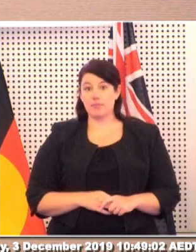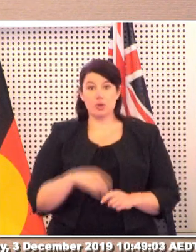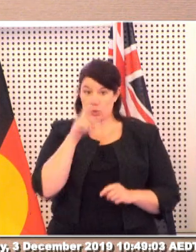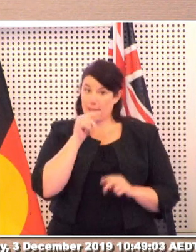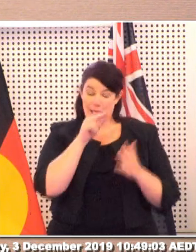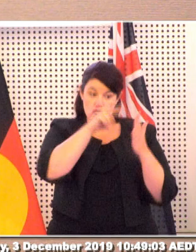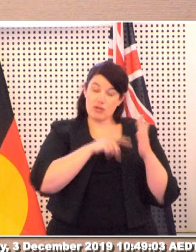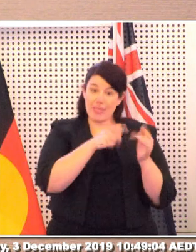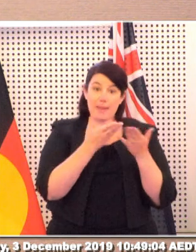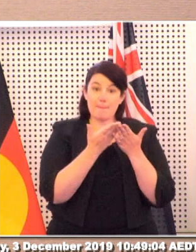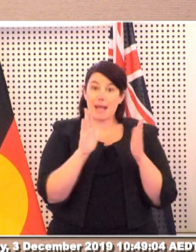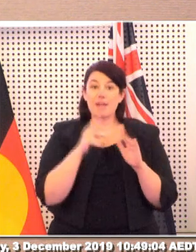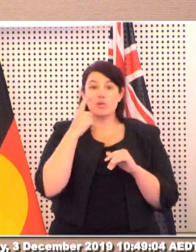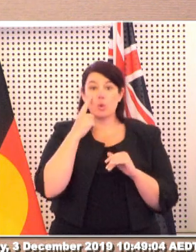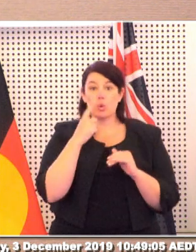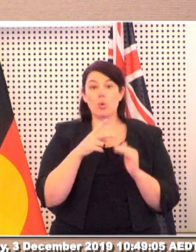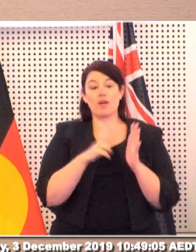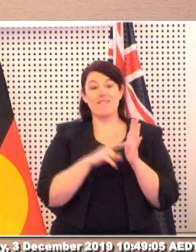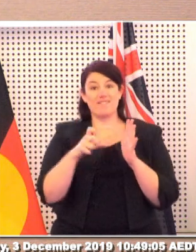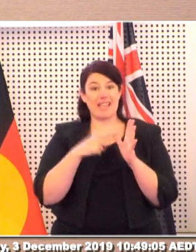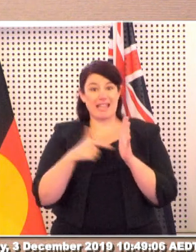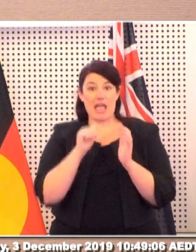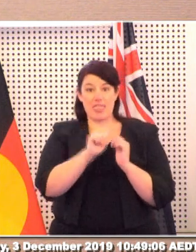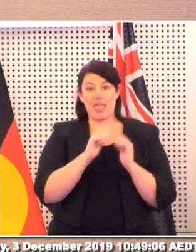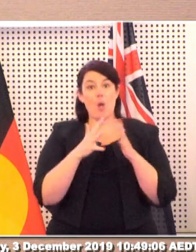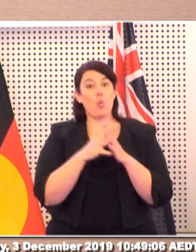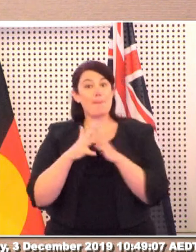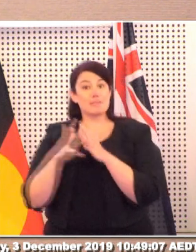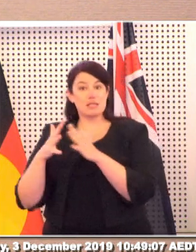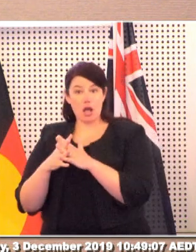If you go to the Victorian Civil and Administrative Tribunal’s website,